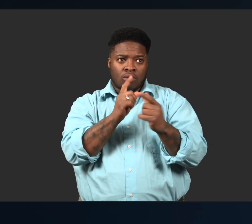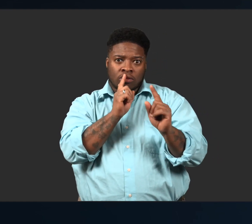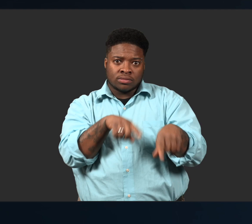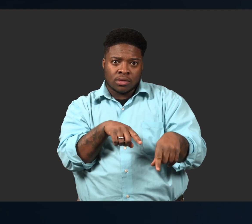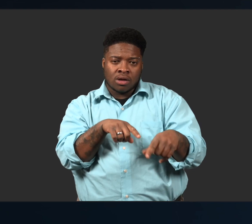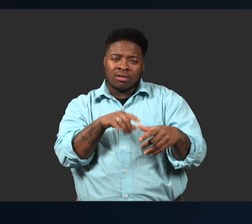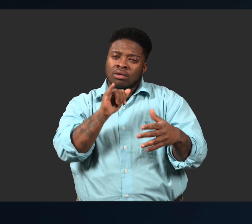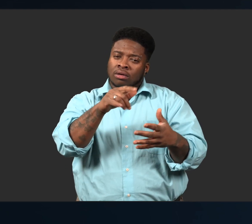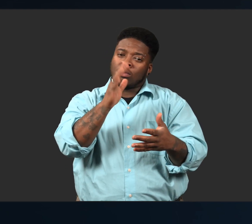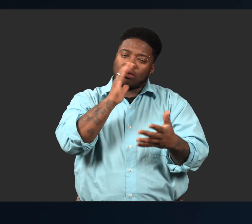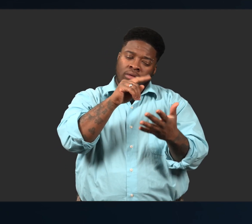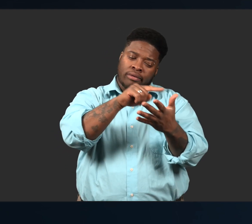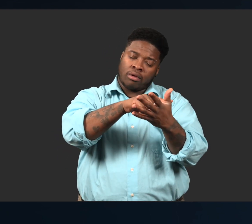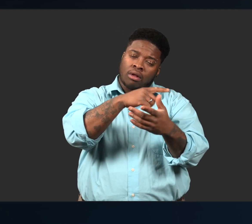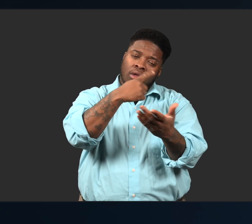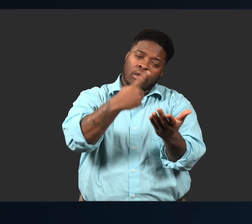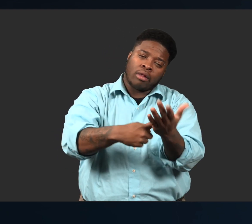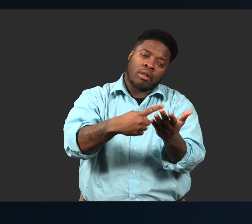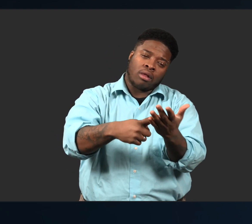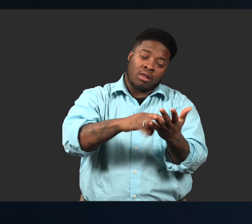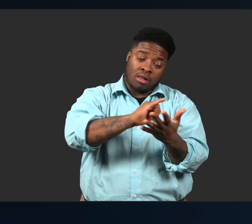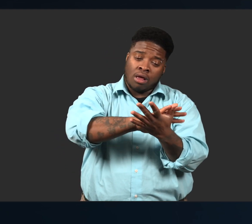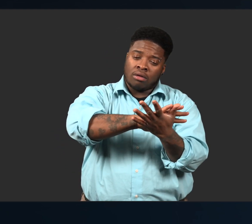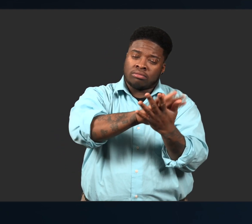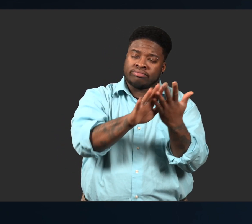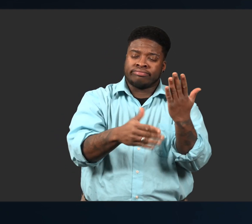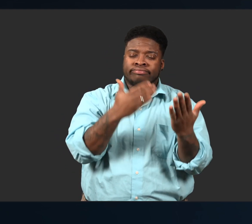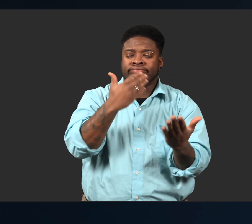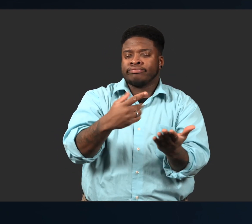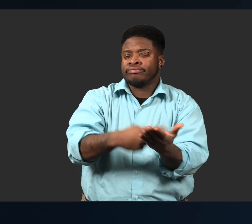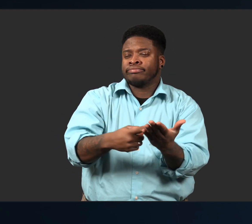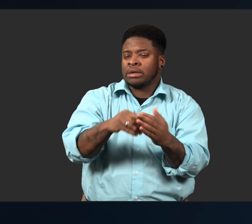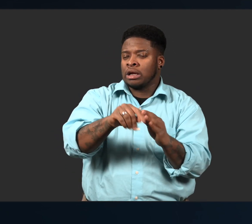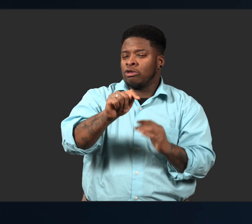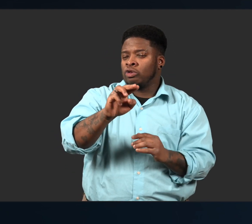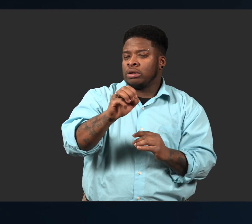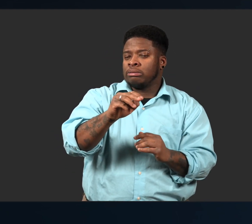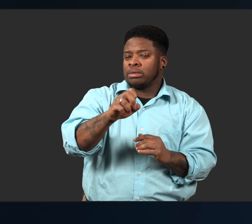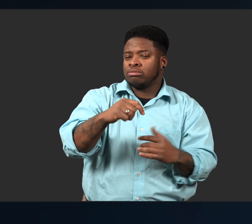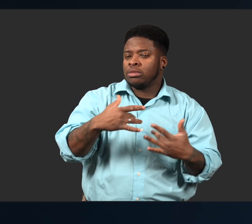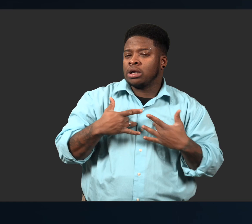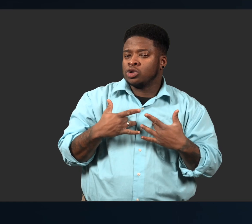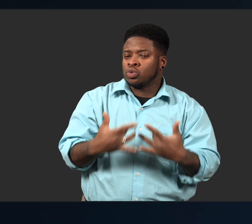This is just one of the many good discussions that take place when someone is in treatment.